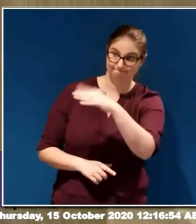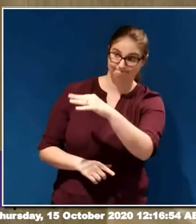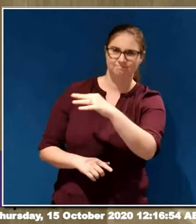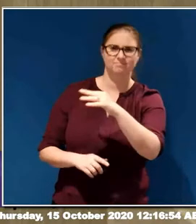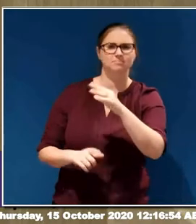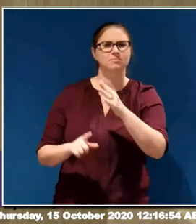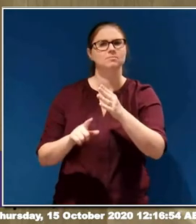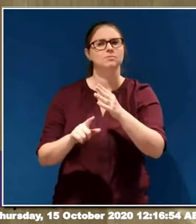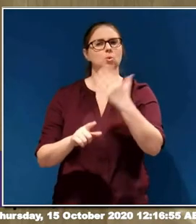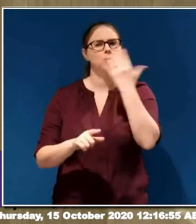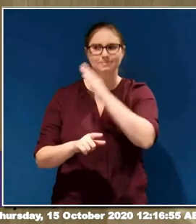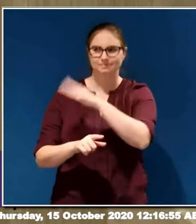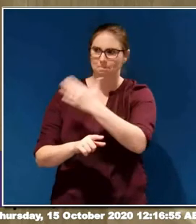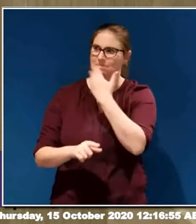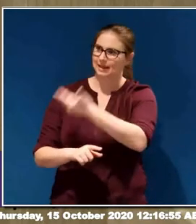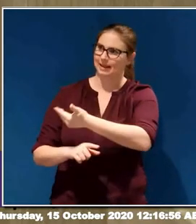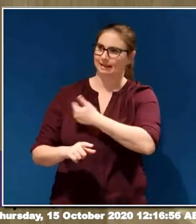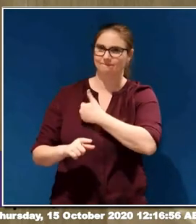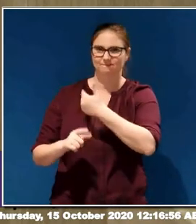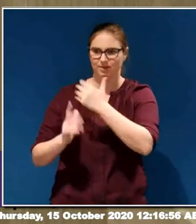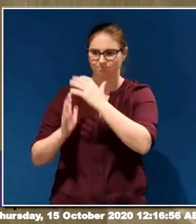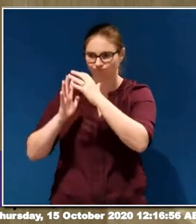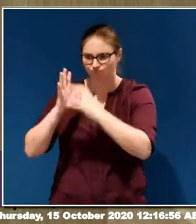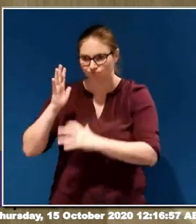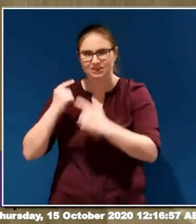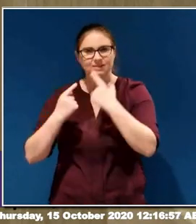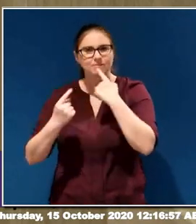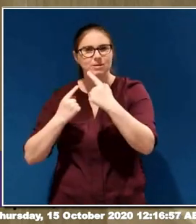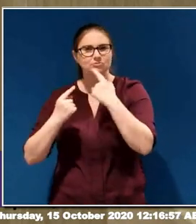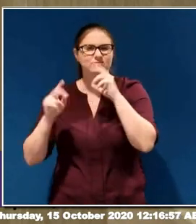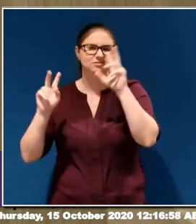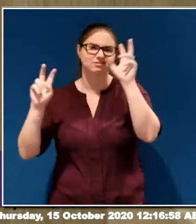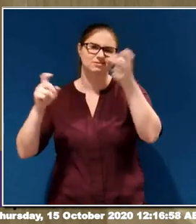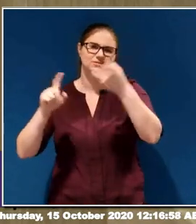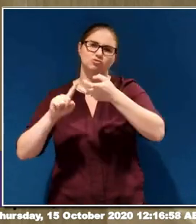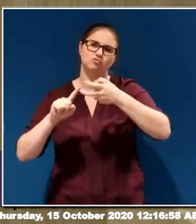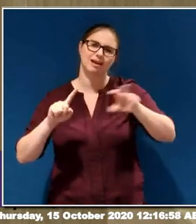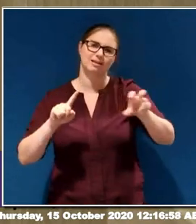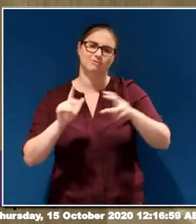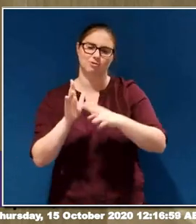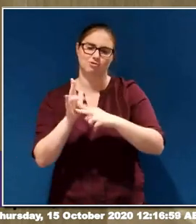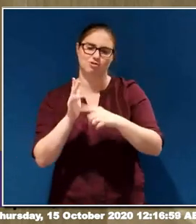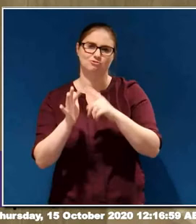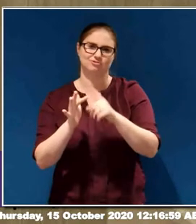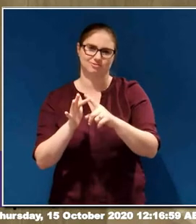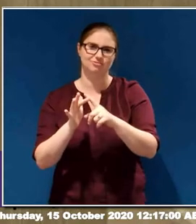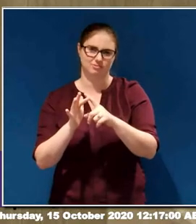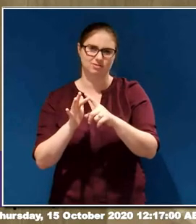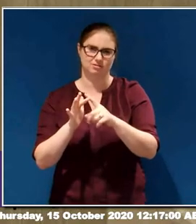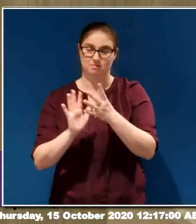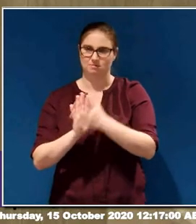So that is a document that provides that - provides information that may be